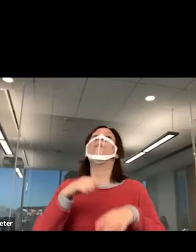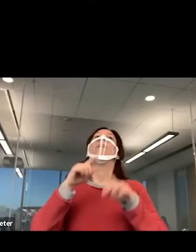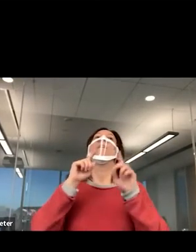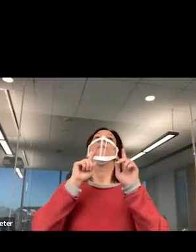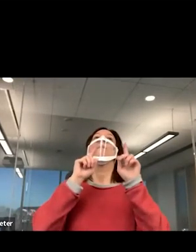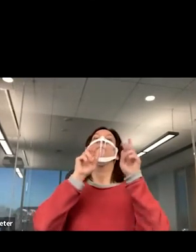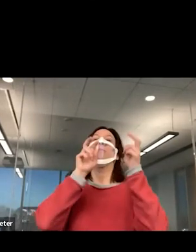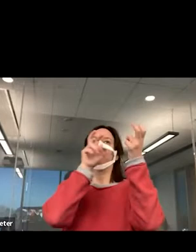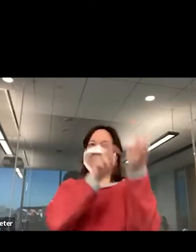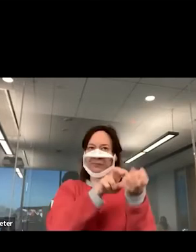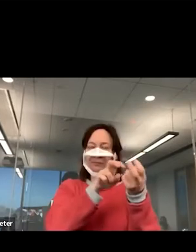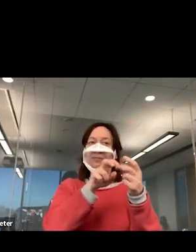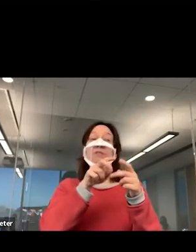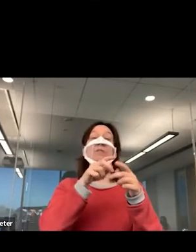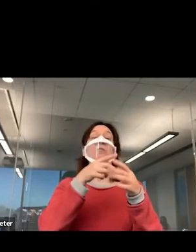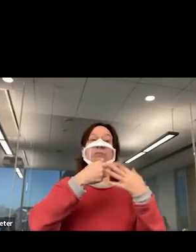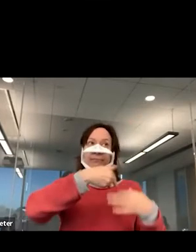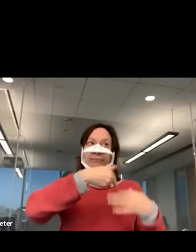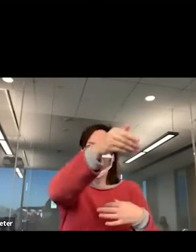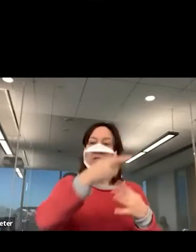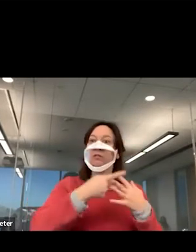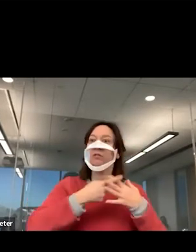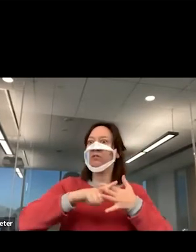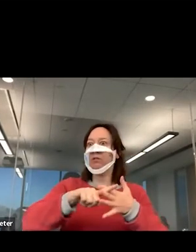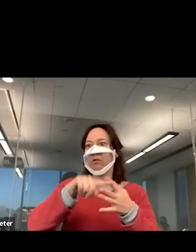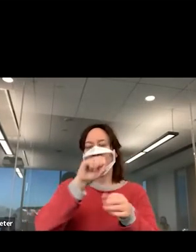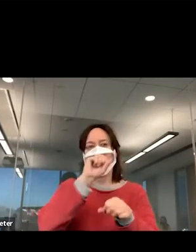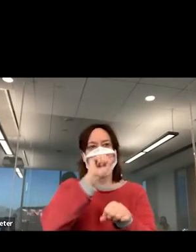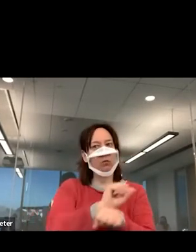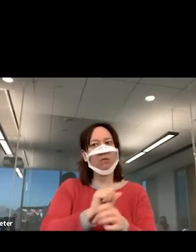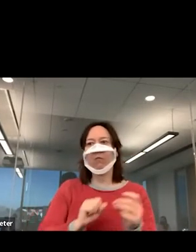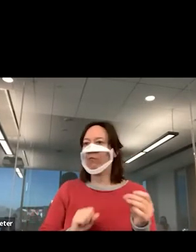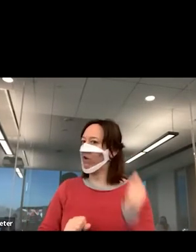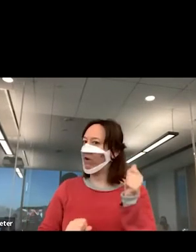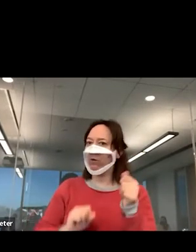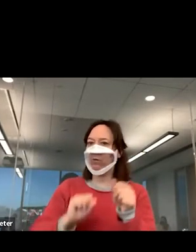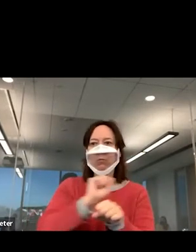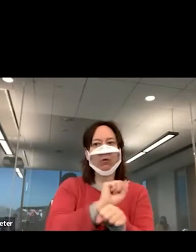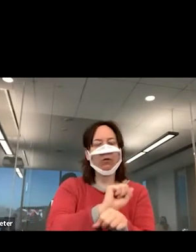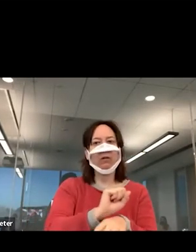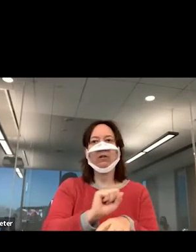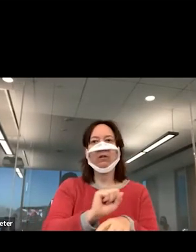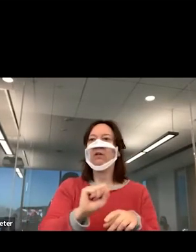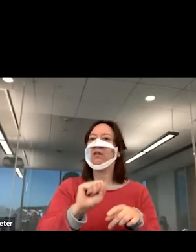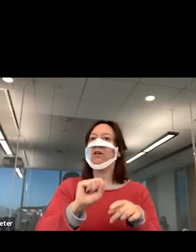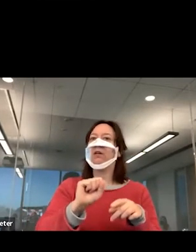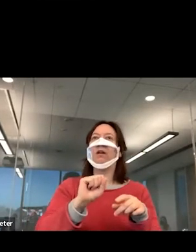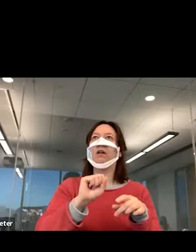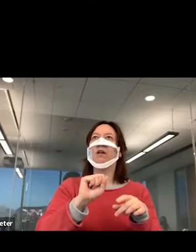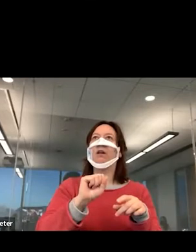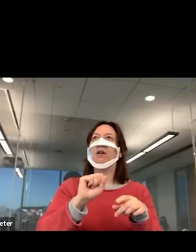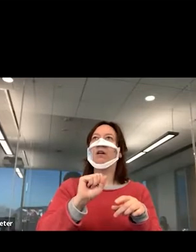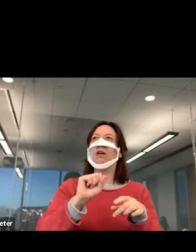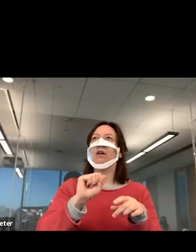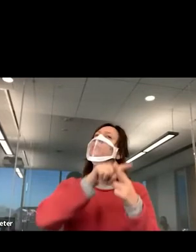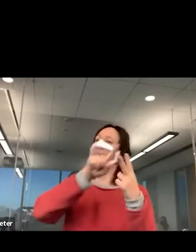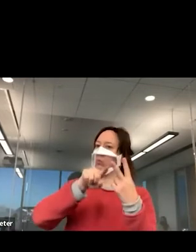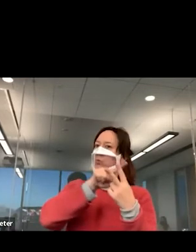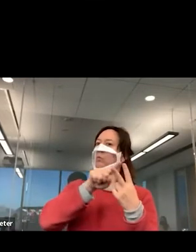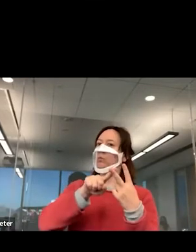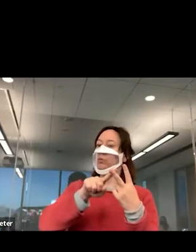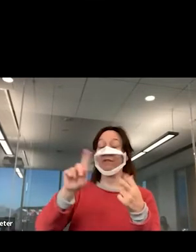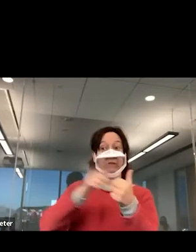and in fact began working right away on um on two things actually in getting the president to sign